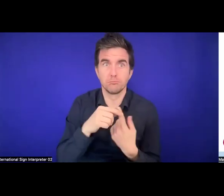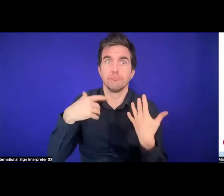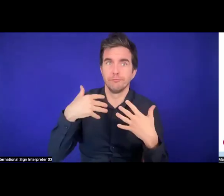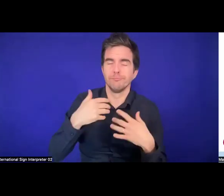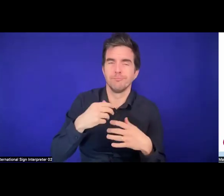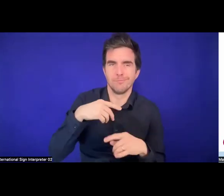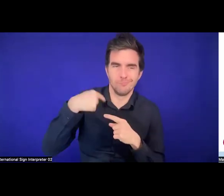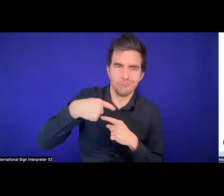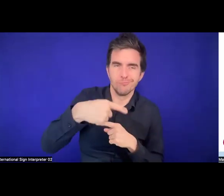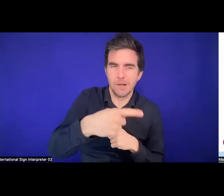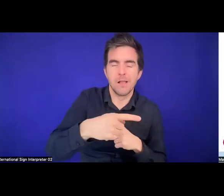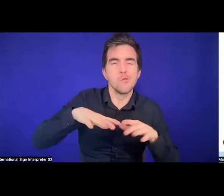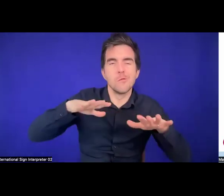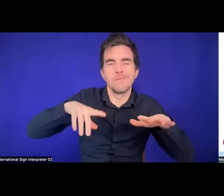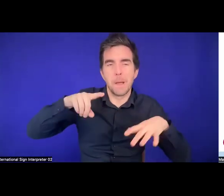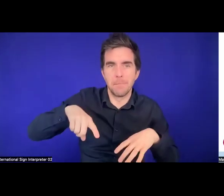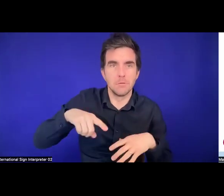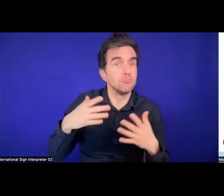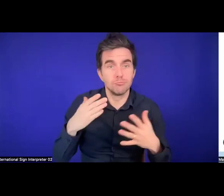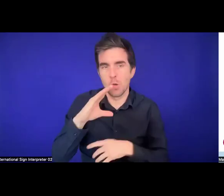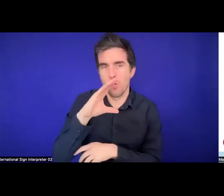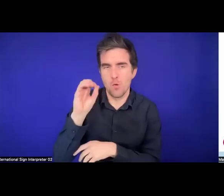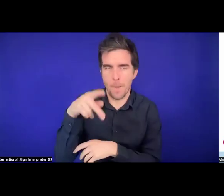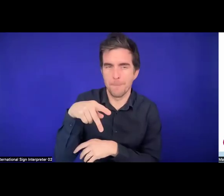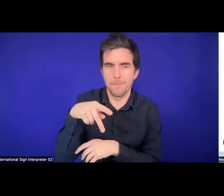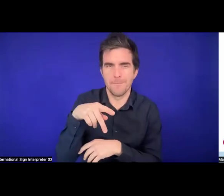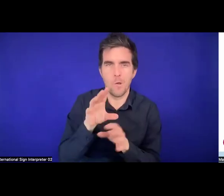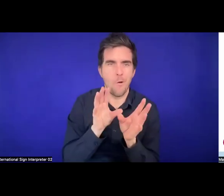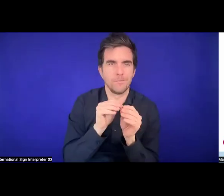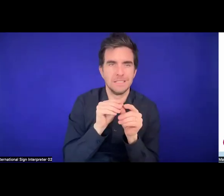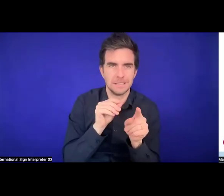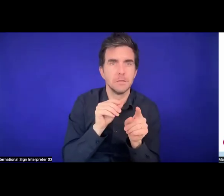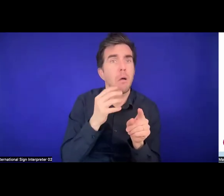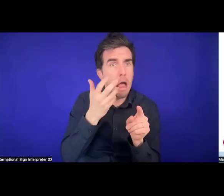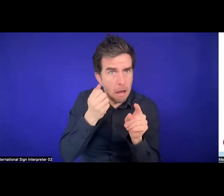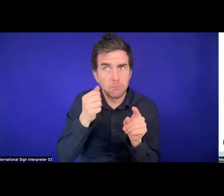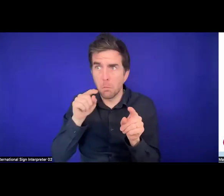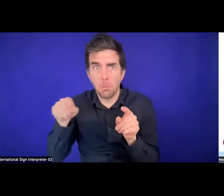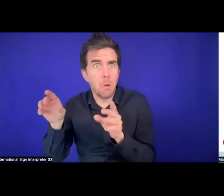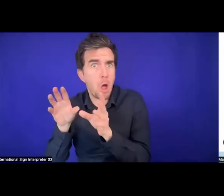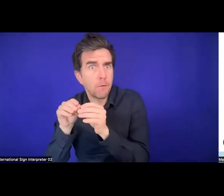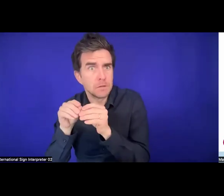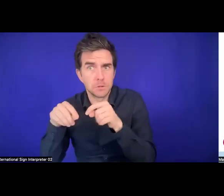Bonn. We are very much with the work that we do, it's practical based, co designed